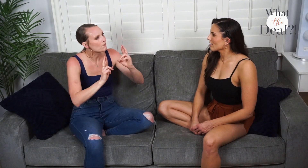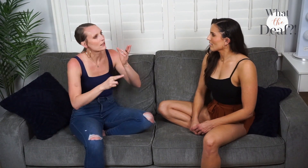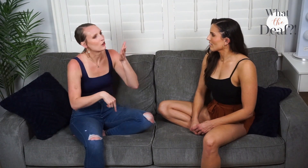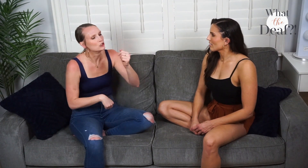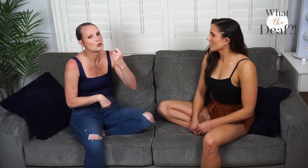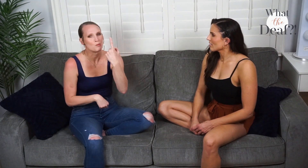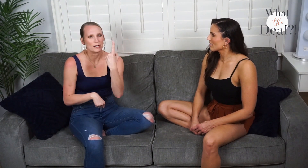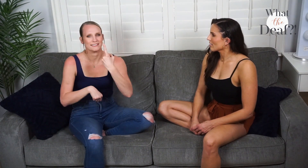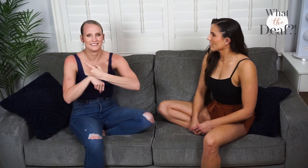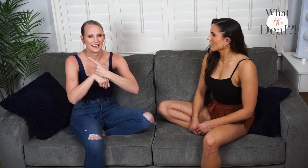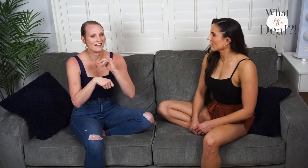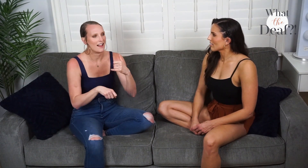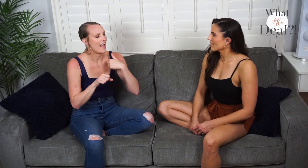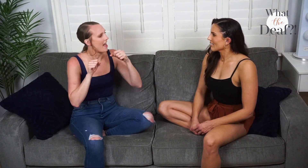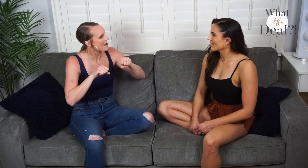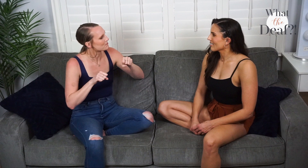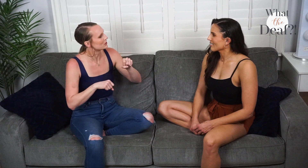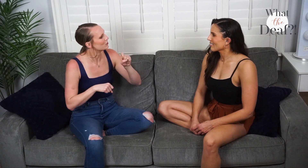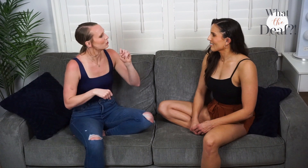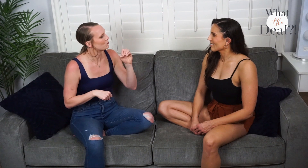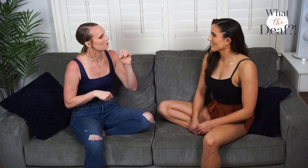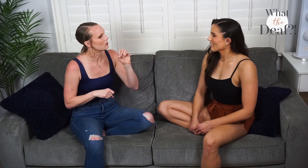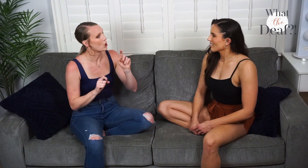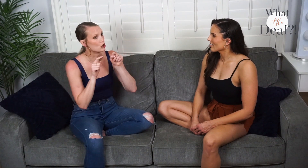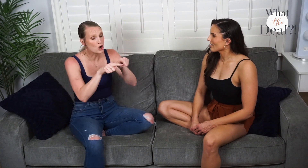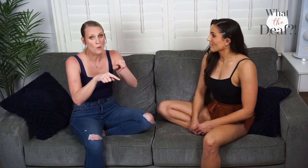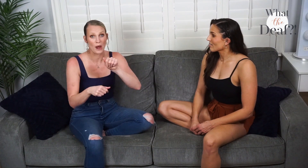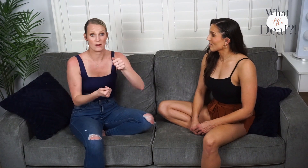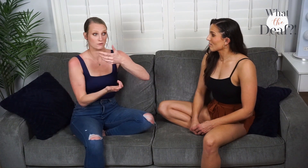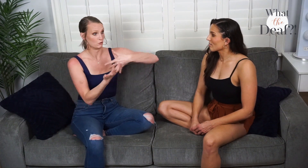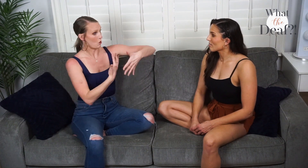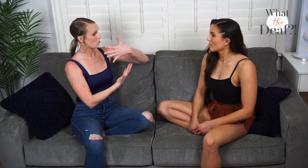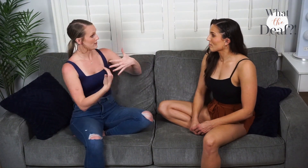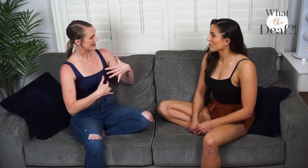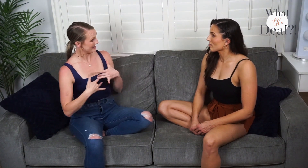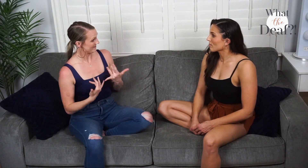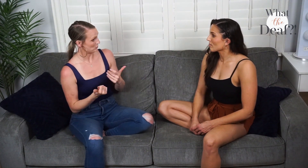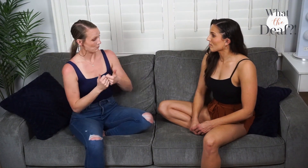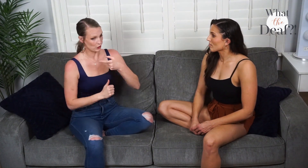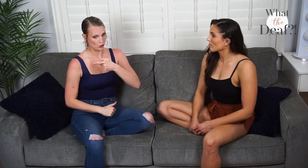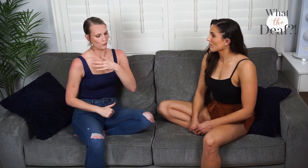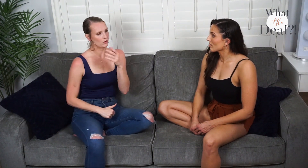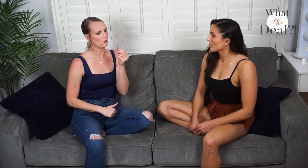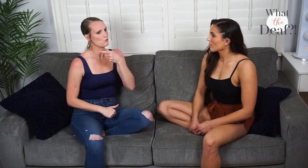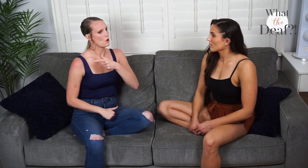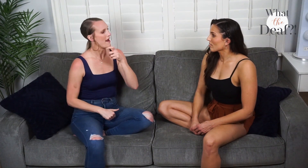"I hope that there's just one day where I am able to go to a social event with you